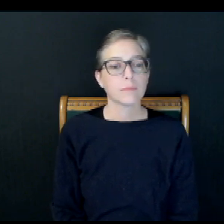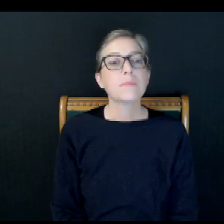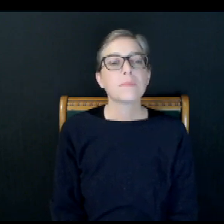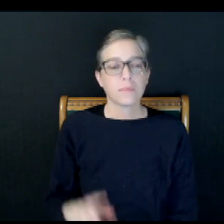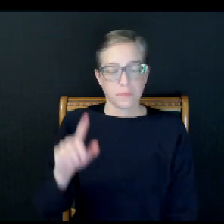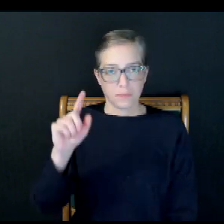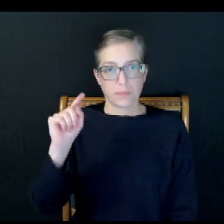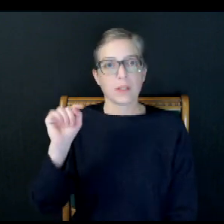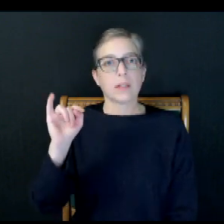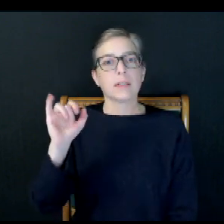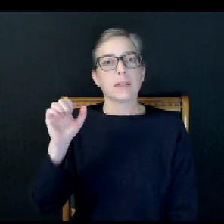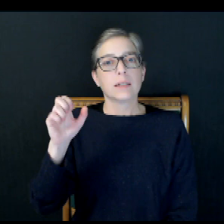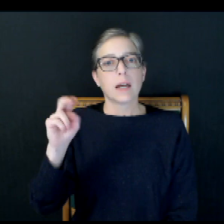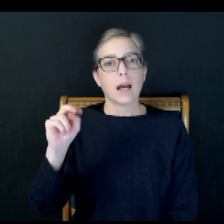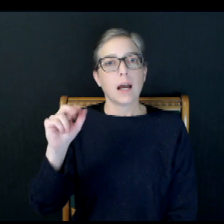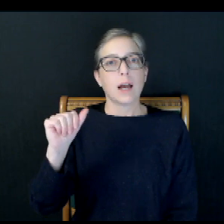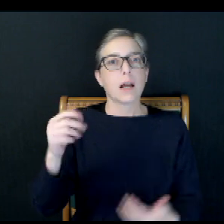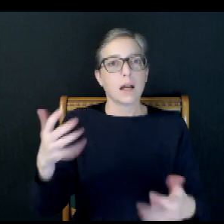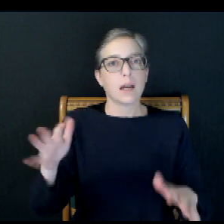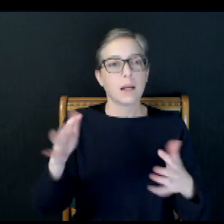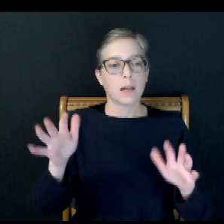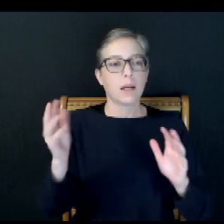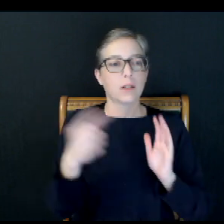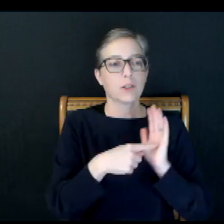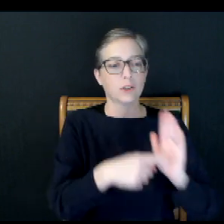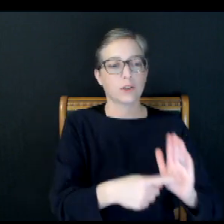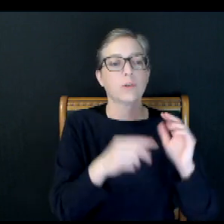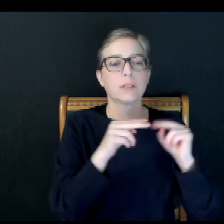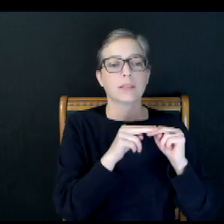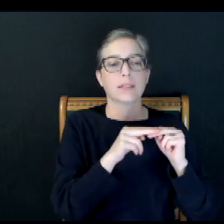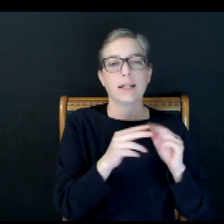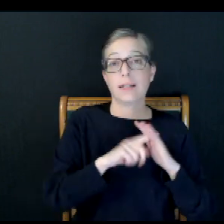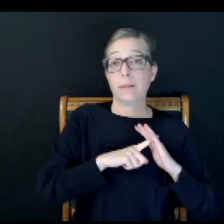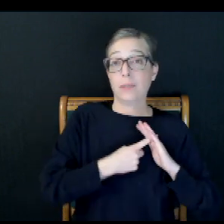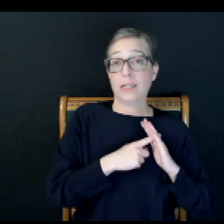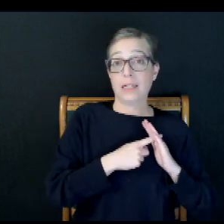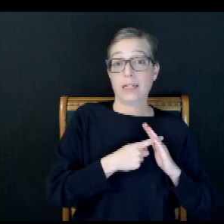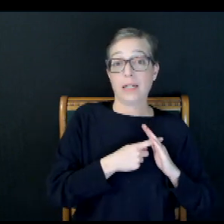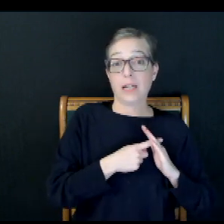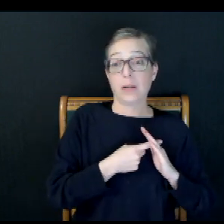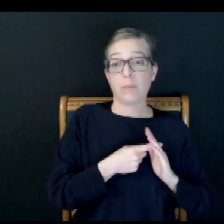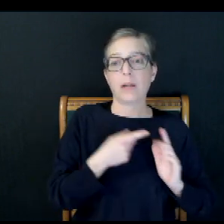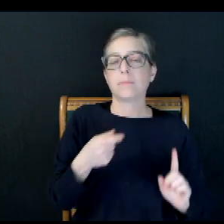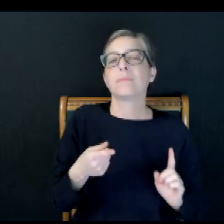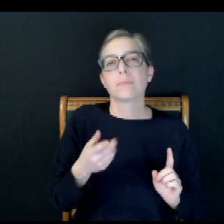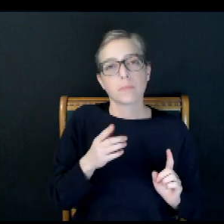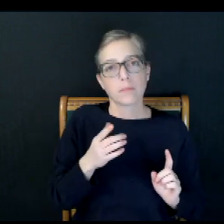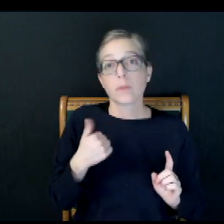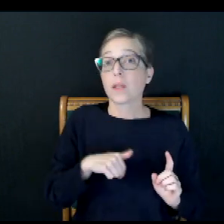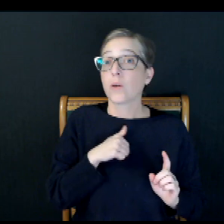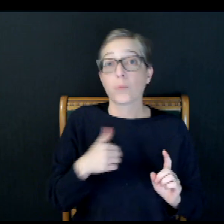This slide is just again to say we had all of this data. And really when we think about